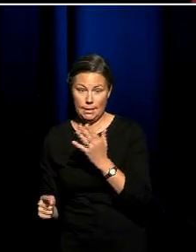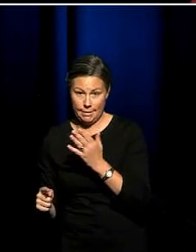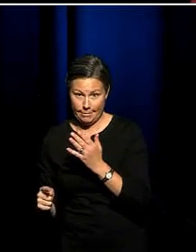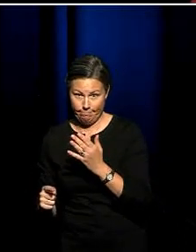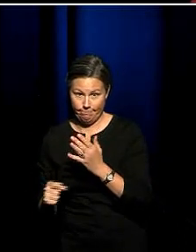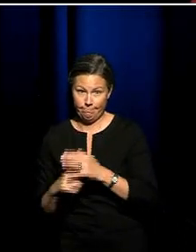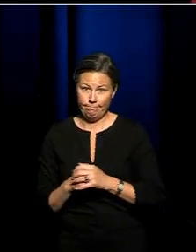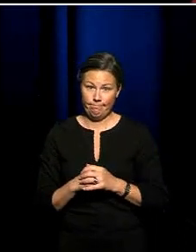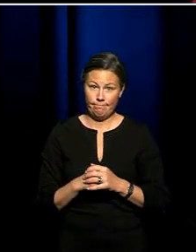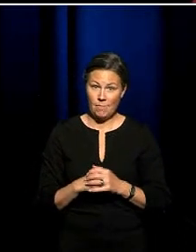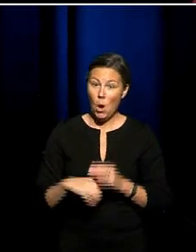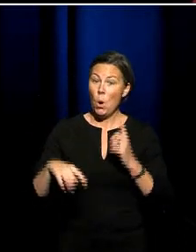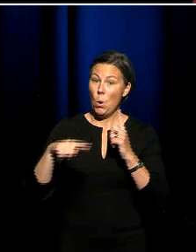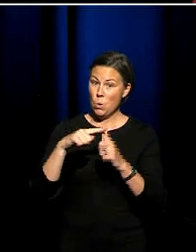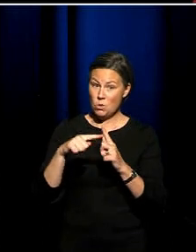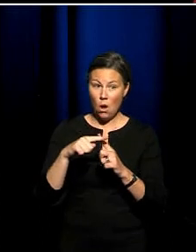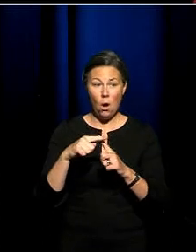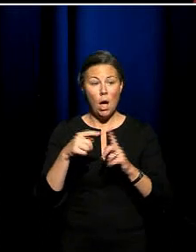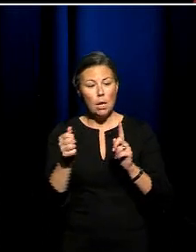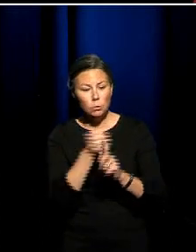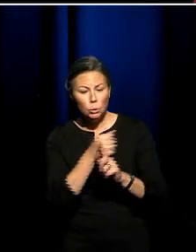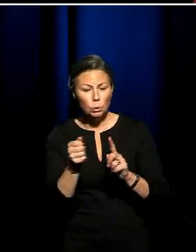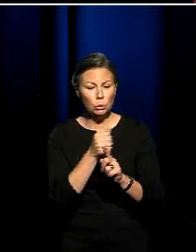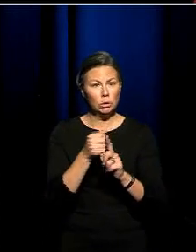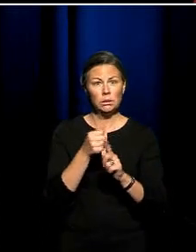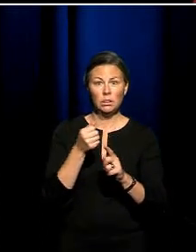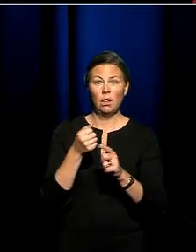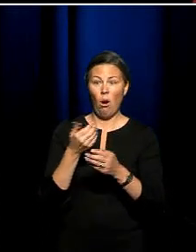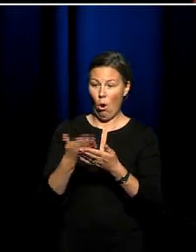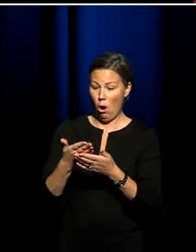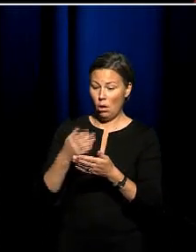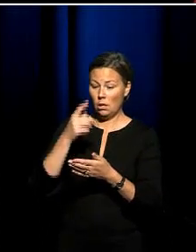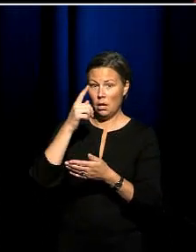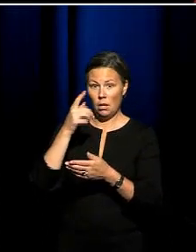that the prevalence of abuse experienced First Nations people with disability is